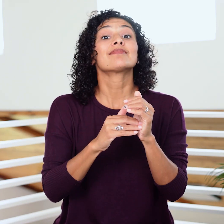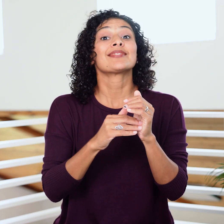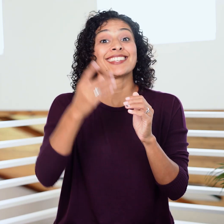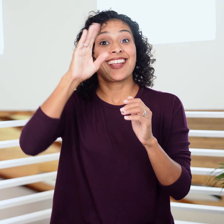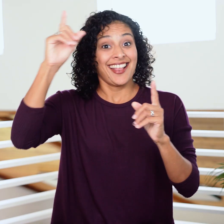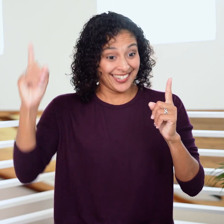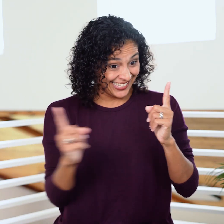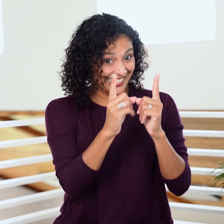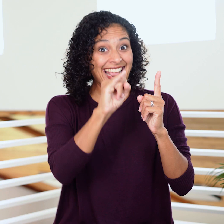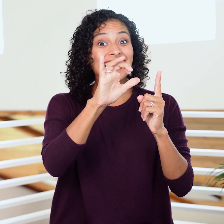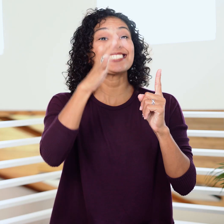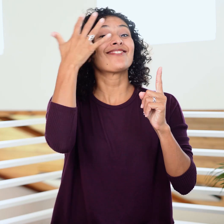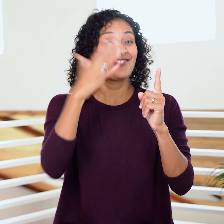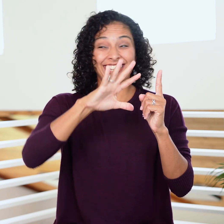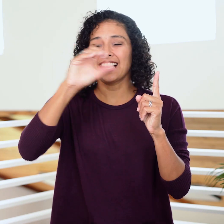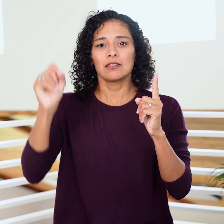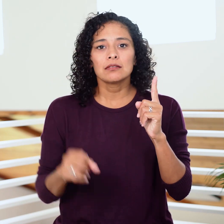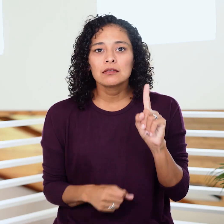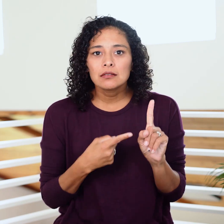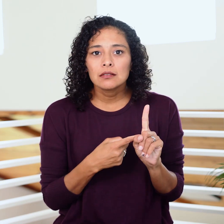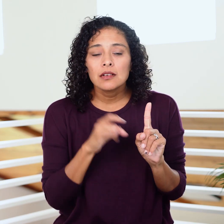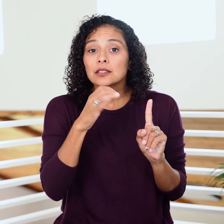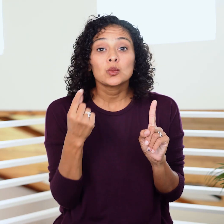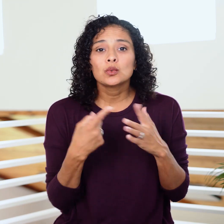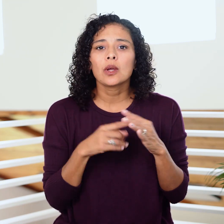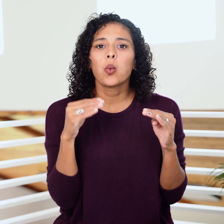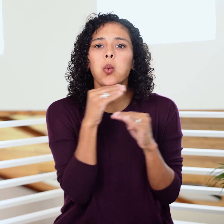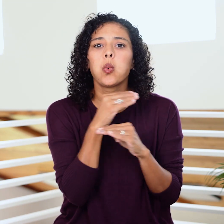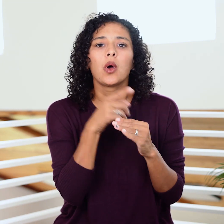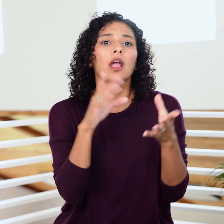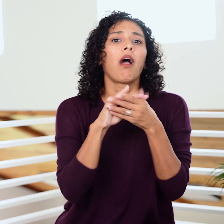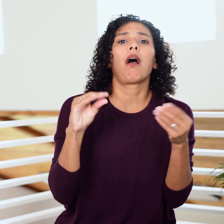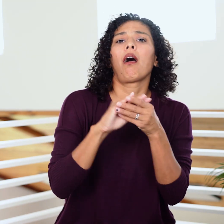Then right after God appears to him, Isaac starts lying!